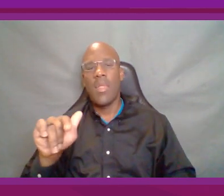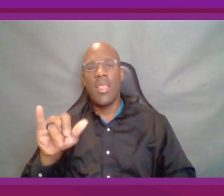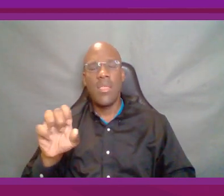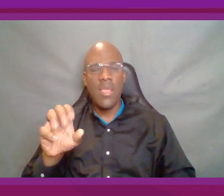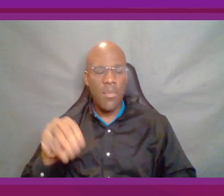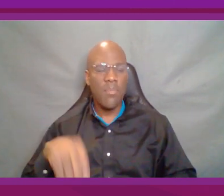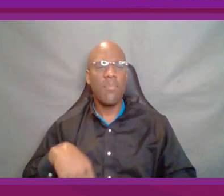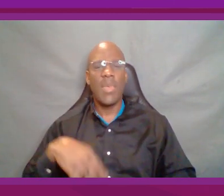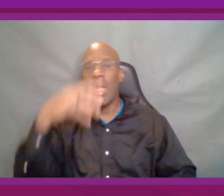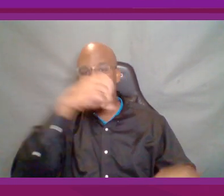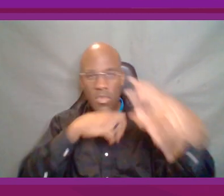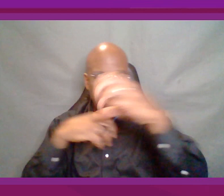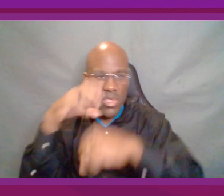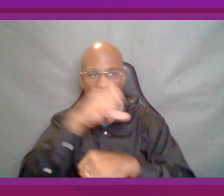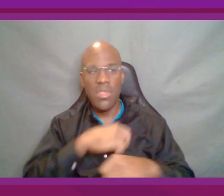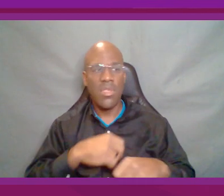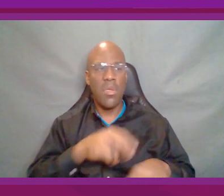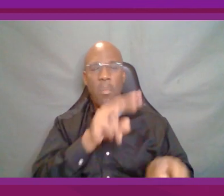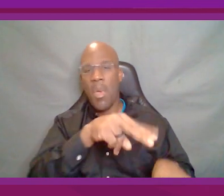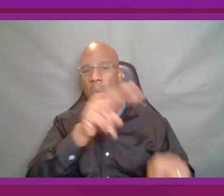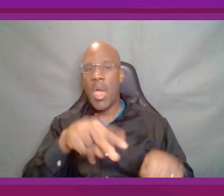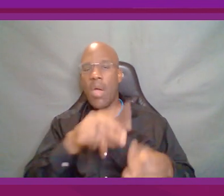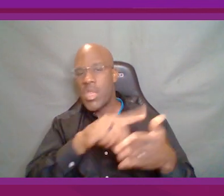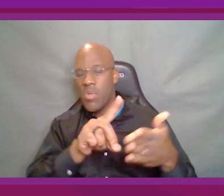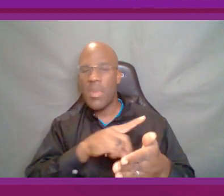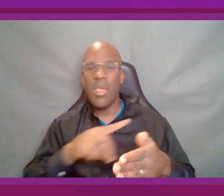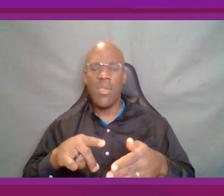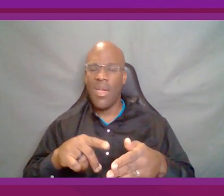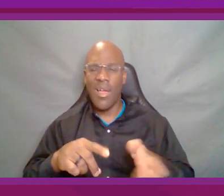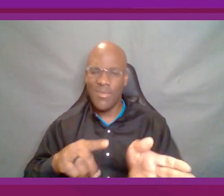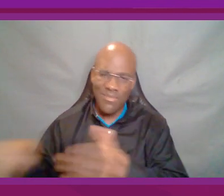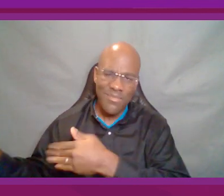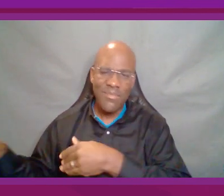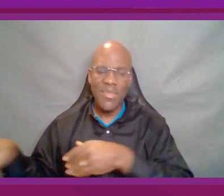you're making about how people should do the job when in fact they can do it in an